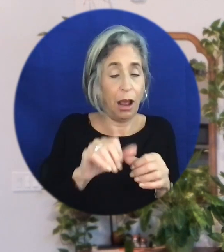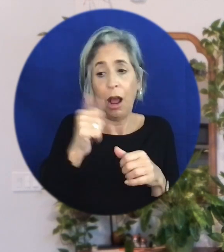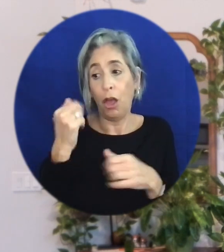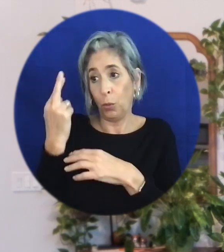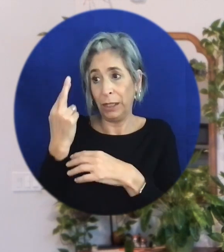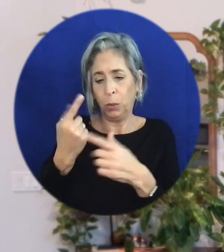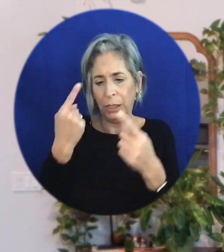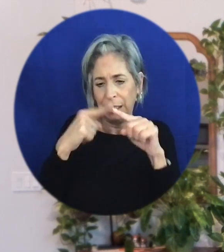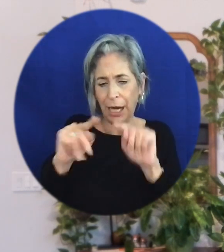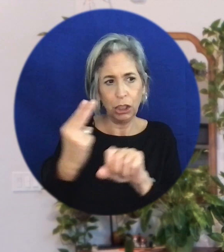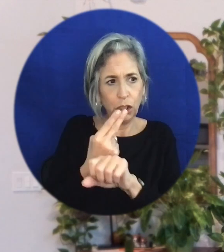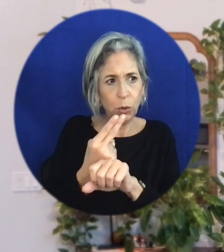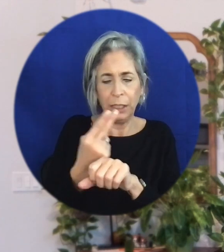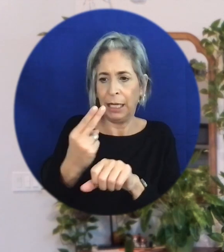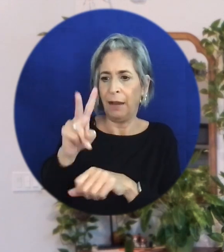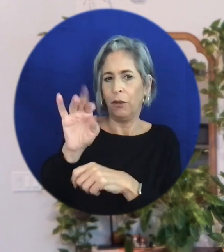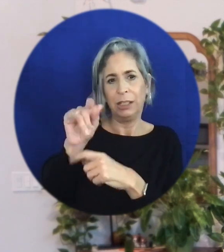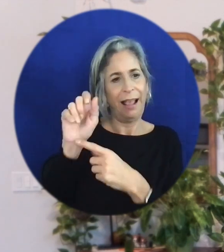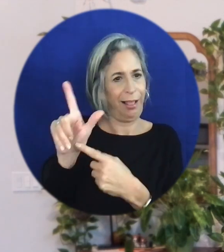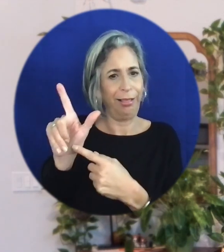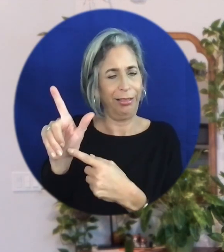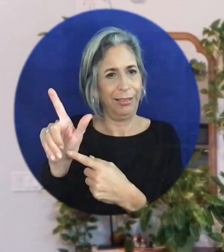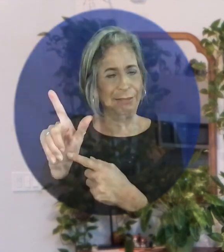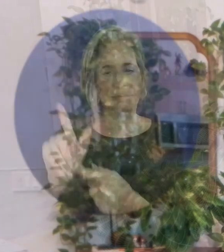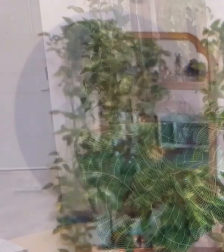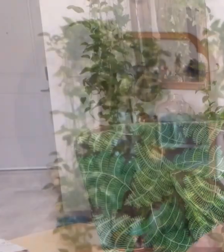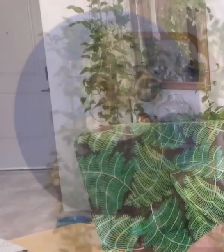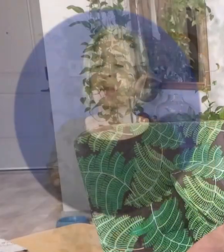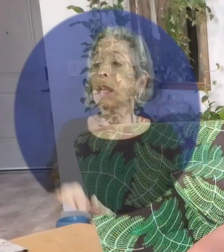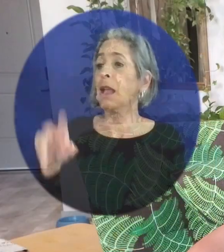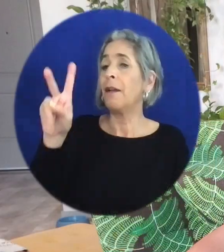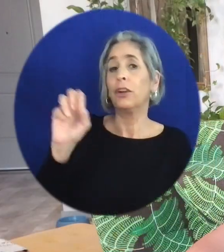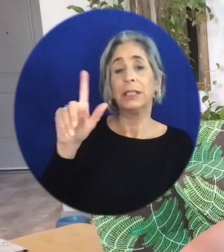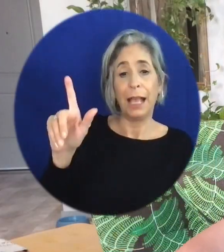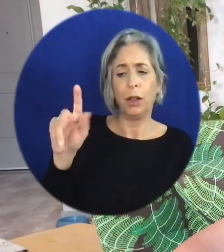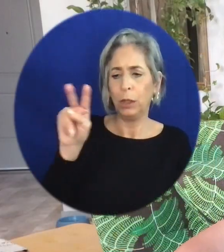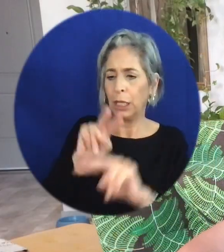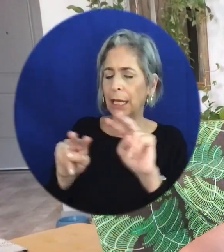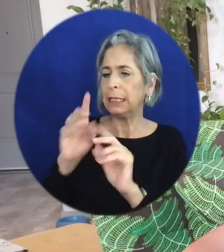for unconfirmed reasons, we started looking at using Vercel. With Vercel previews,